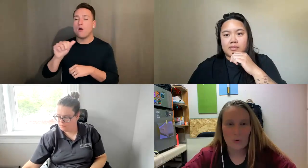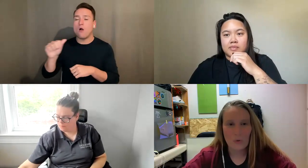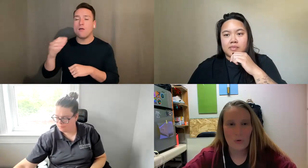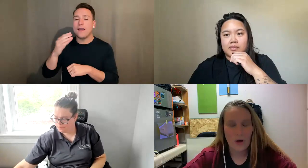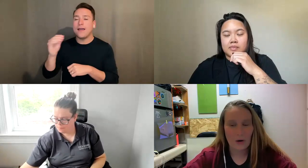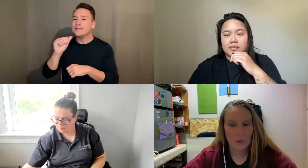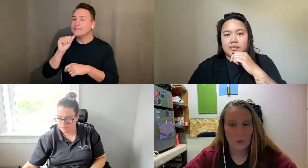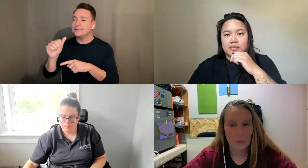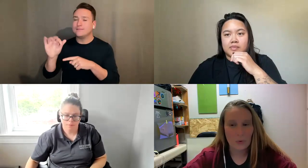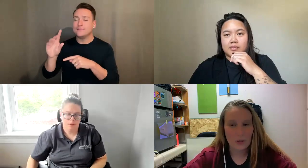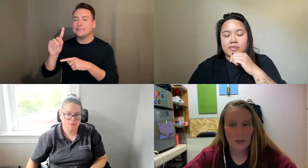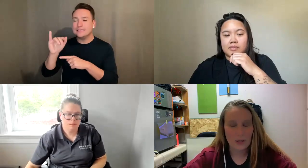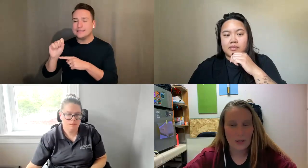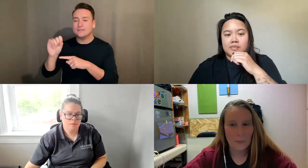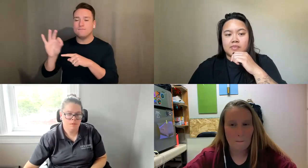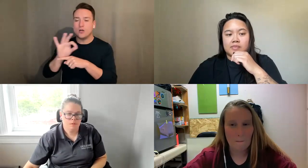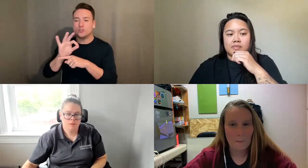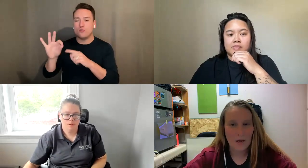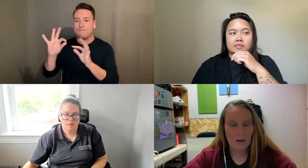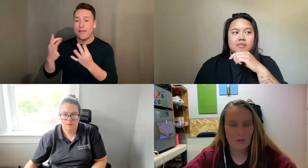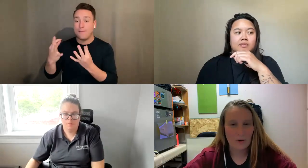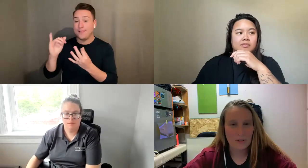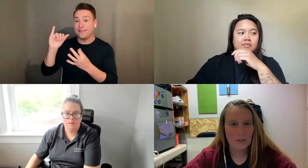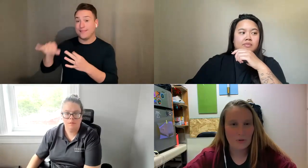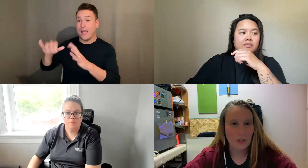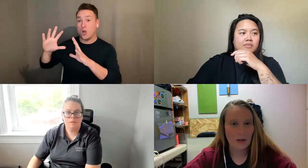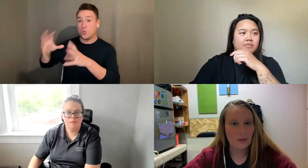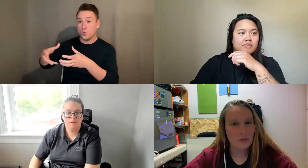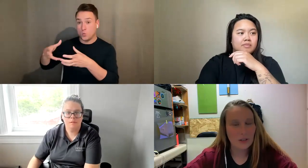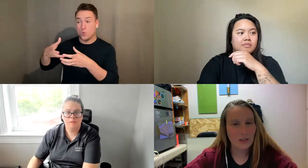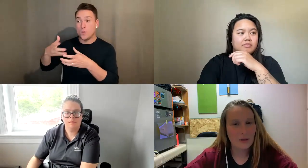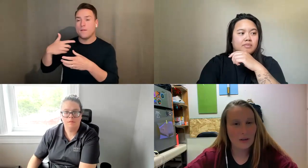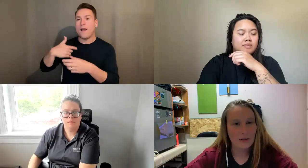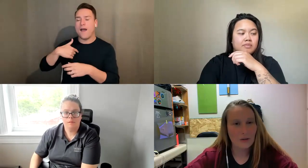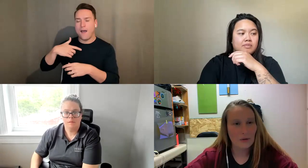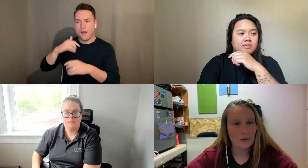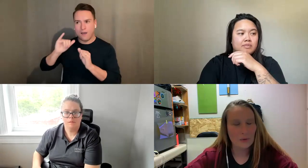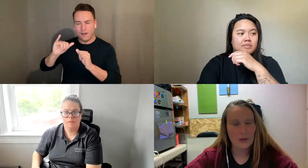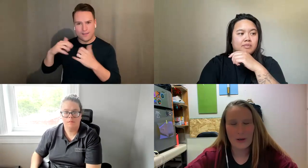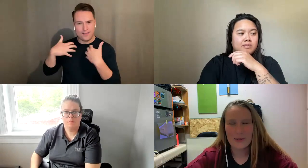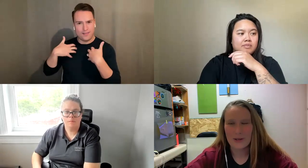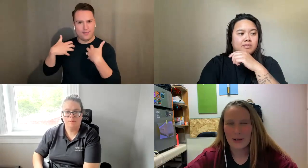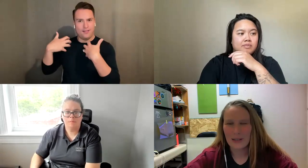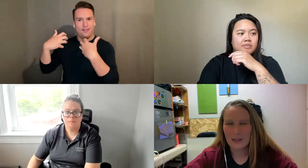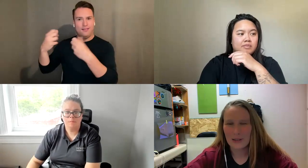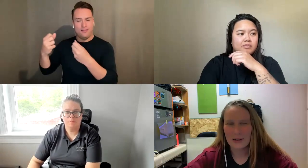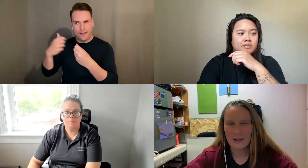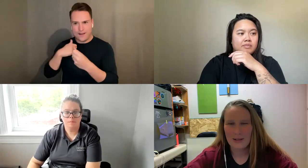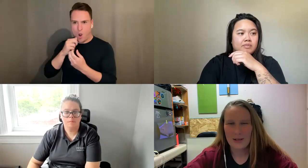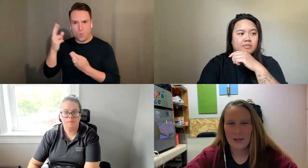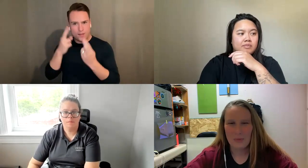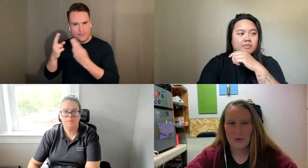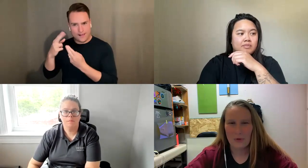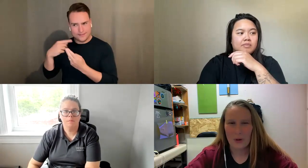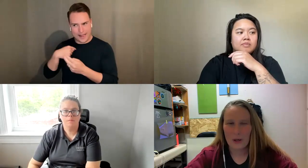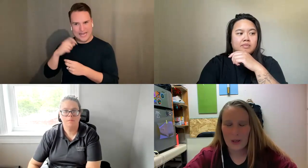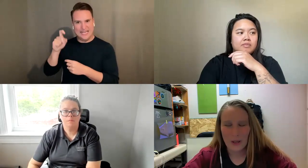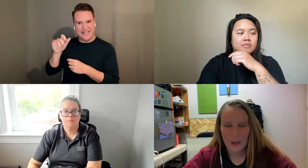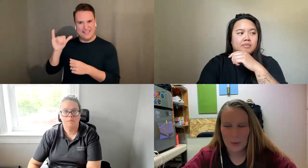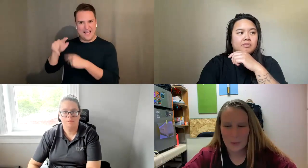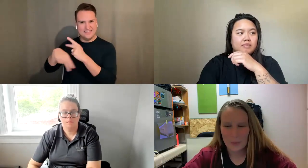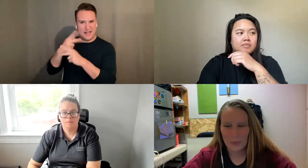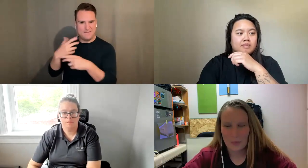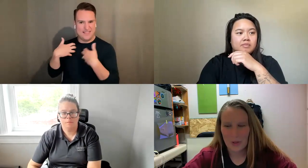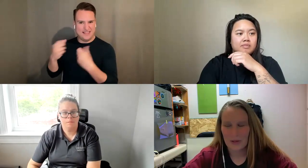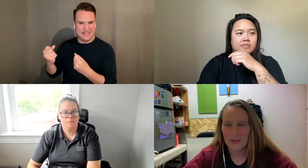Through that group I found a different kind of healing that I didn't realize that I needed before.